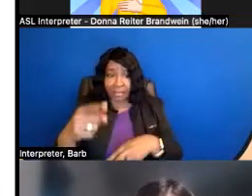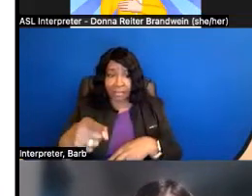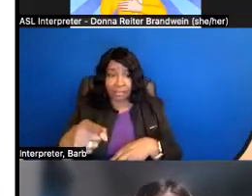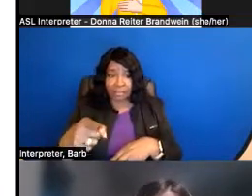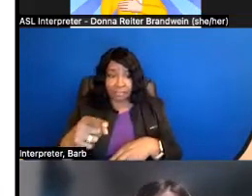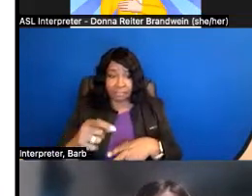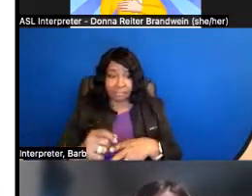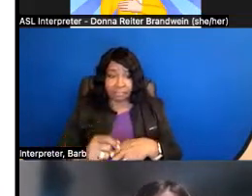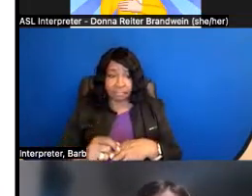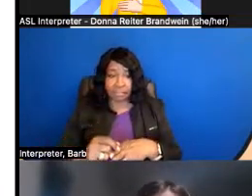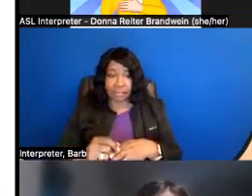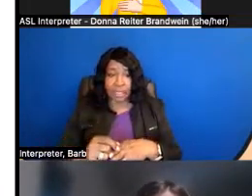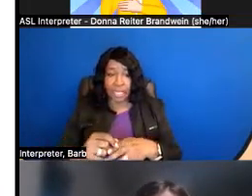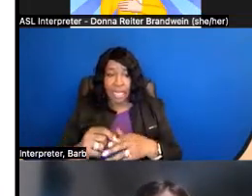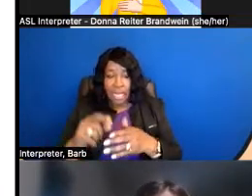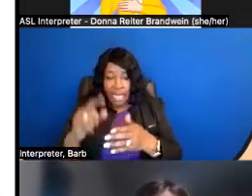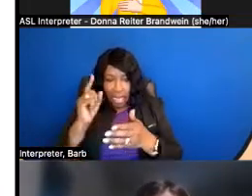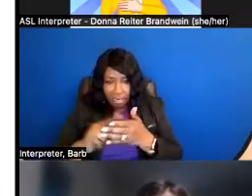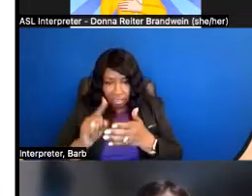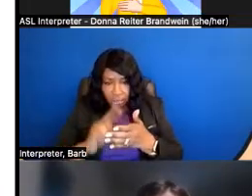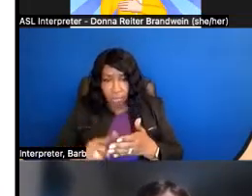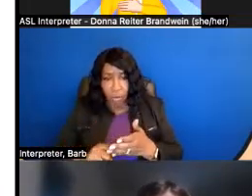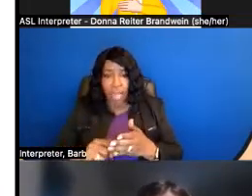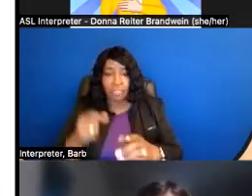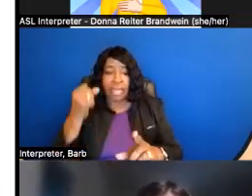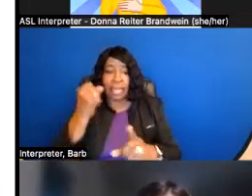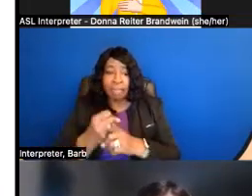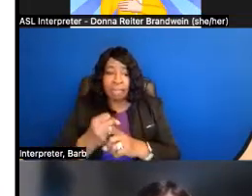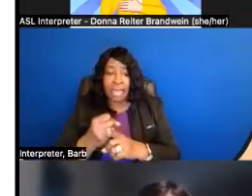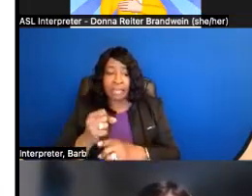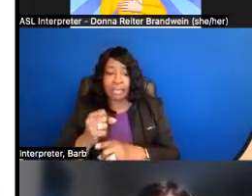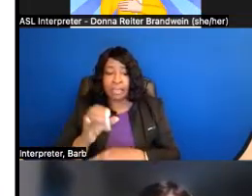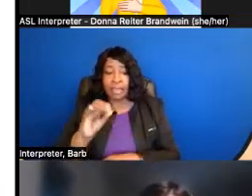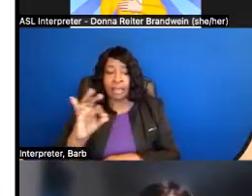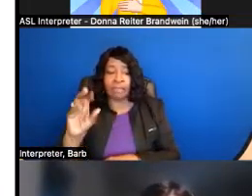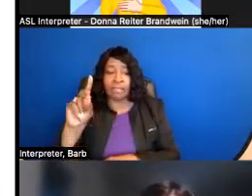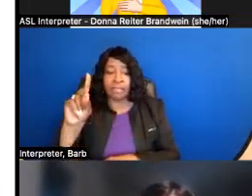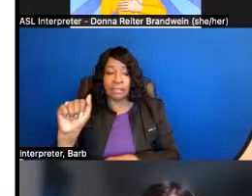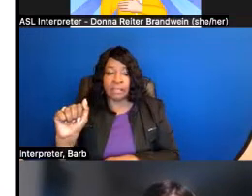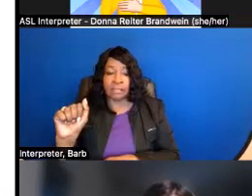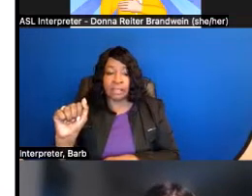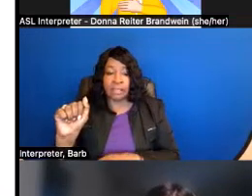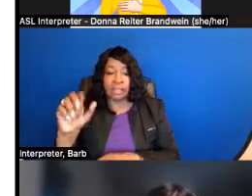Okay, so Exploring the Impact of a Disability Cultural Center on Disabled Students in Higher Education.